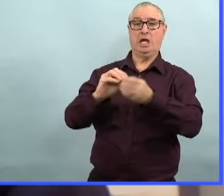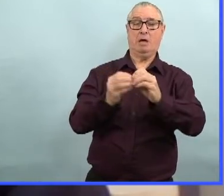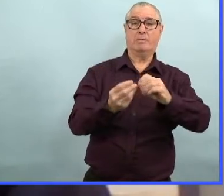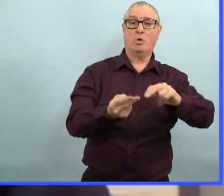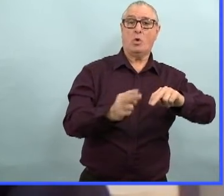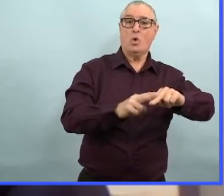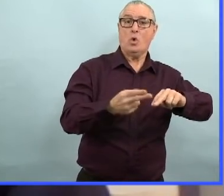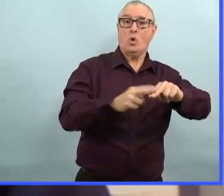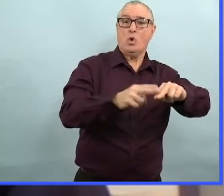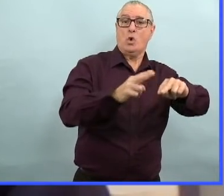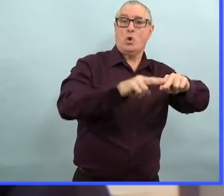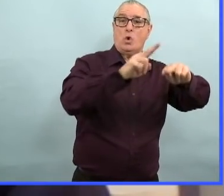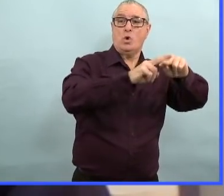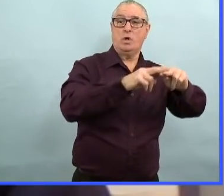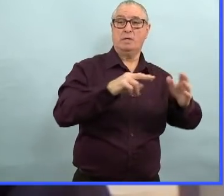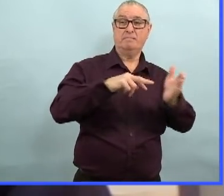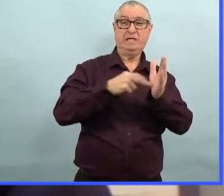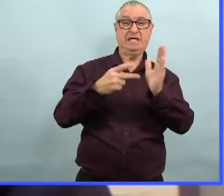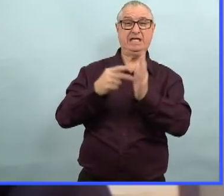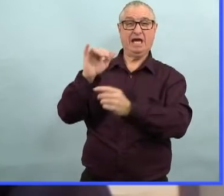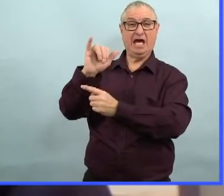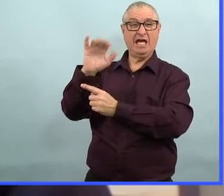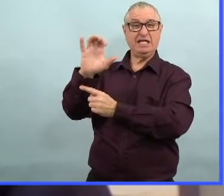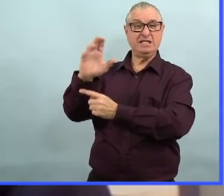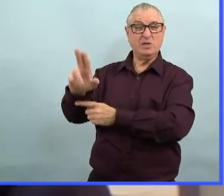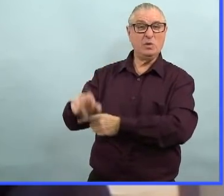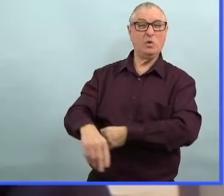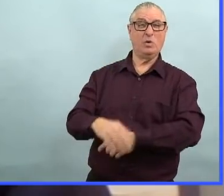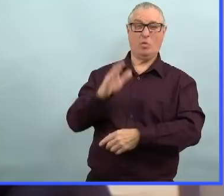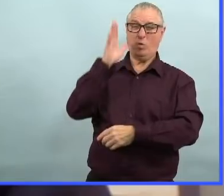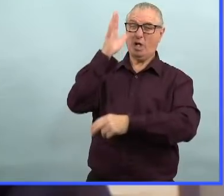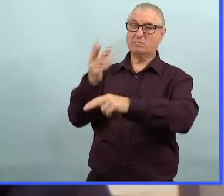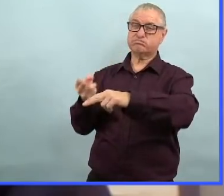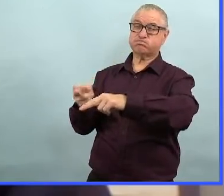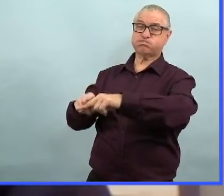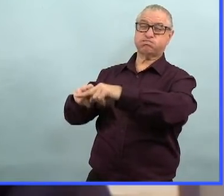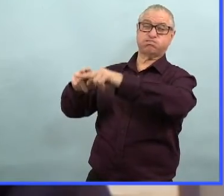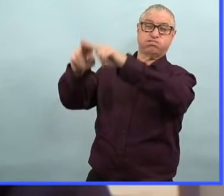why you haven't locked down and i know you're going to tell me you try to choose the least